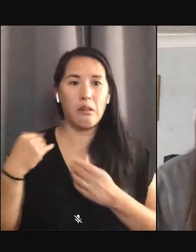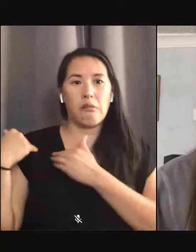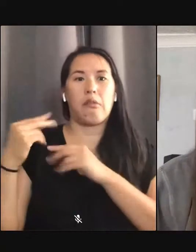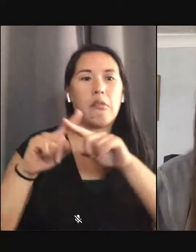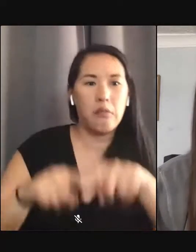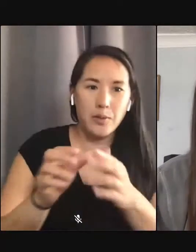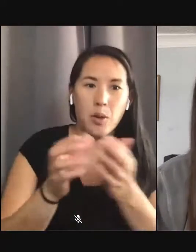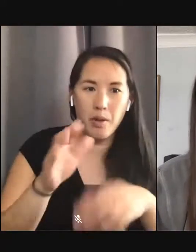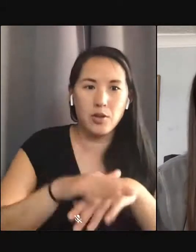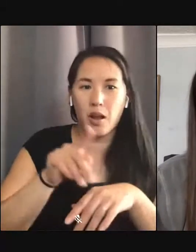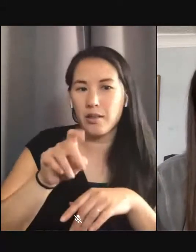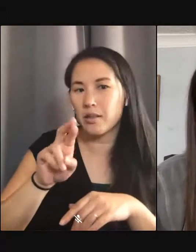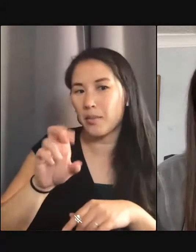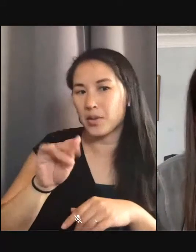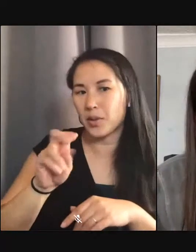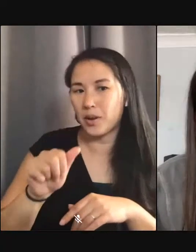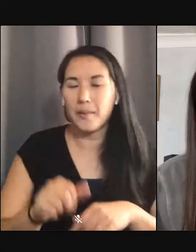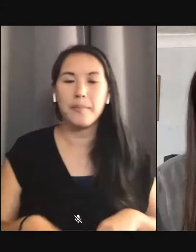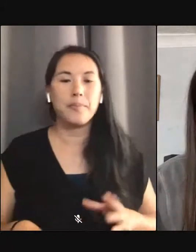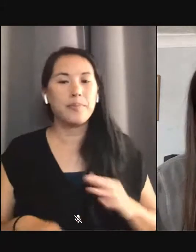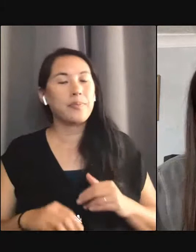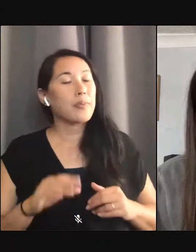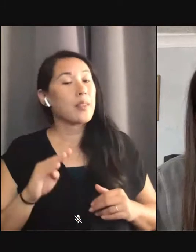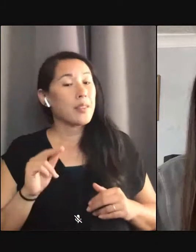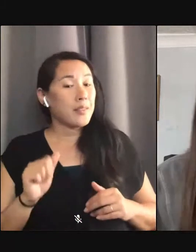do you find this conversation works when you're sitting in a team or you're working with a team